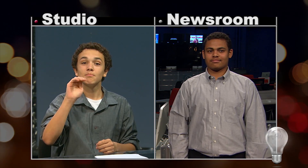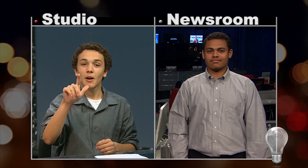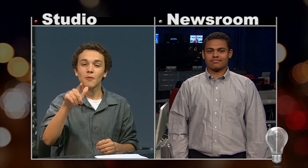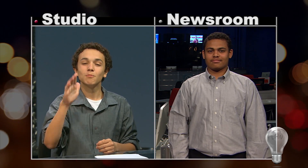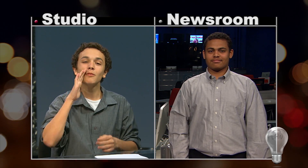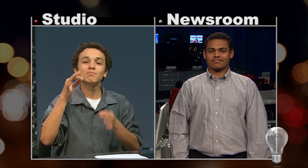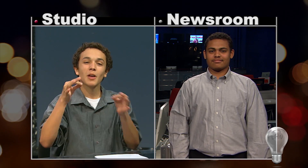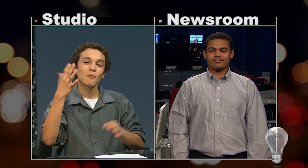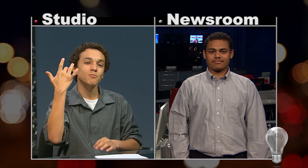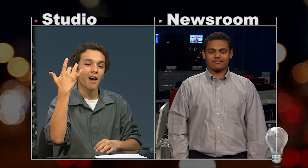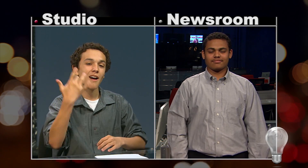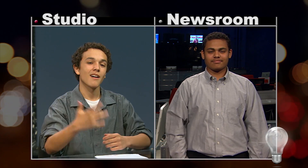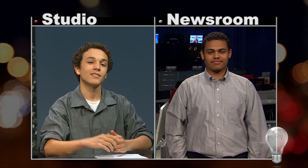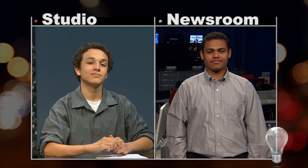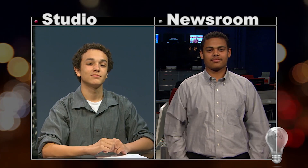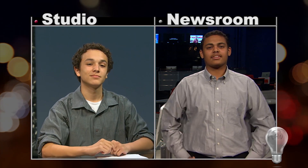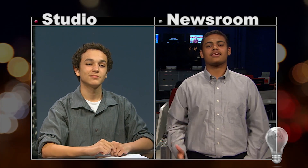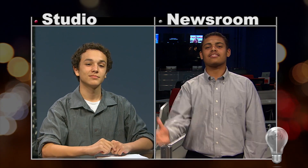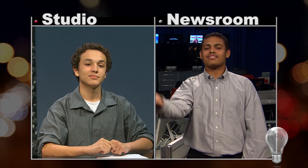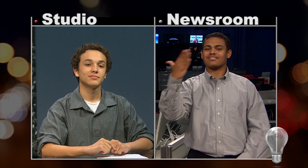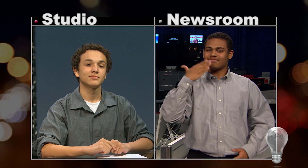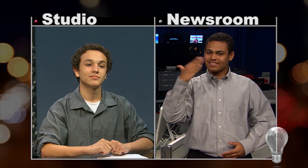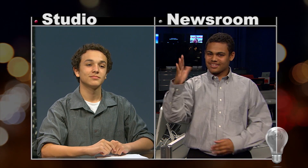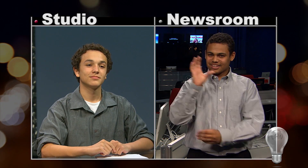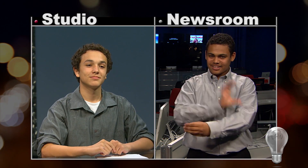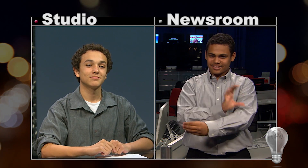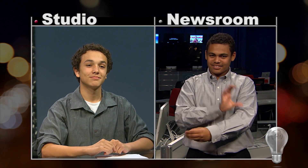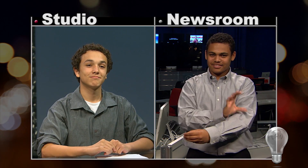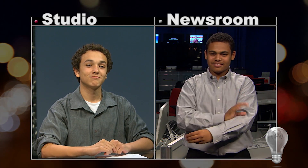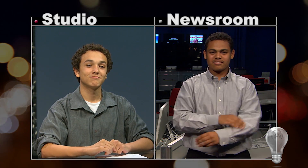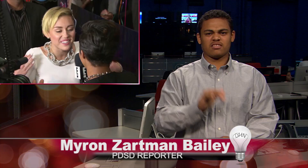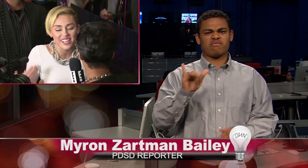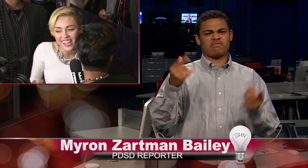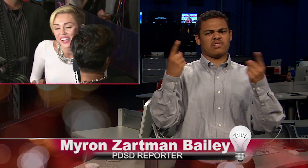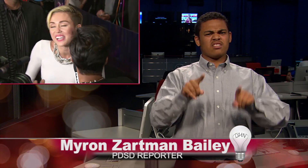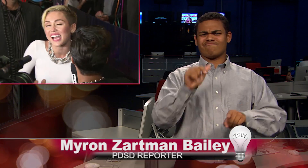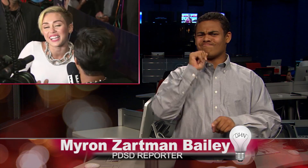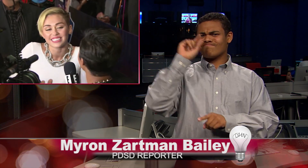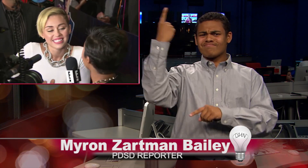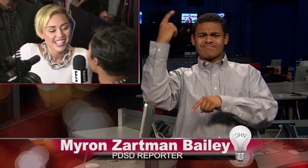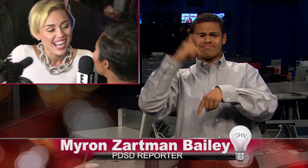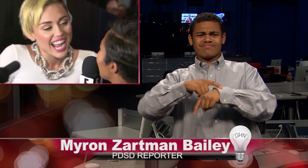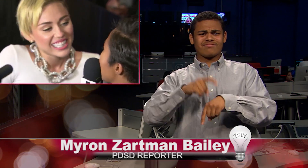IN ON WHY. THANKS CLAUDE. THIS ACTUALLY ISN'T THE FIRST